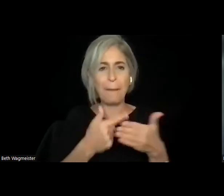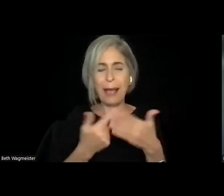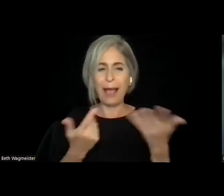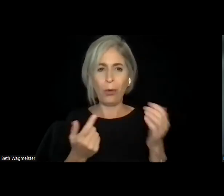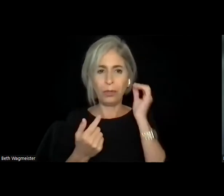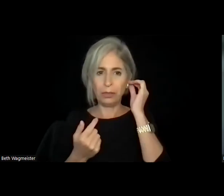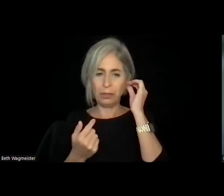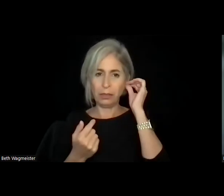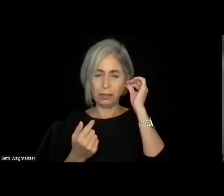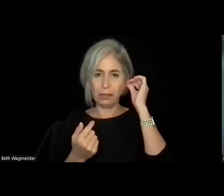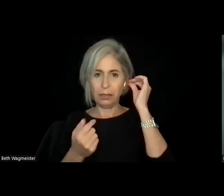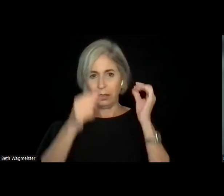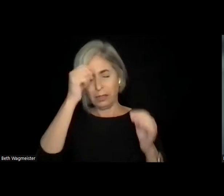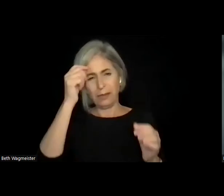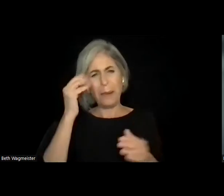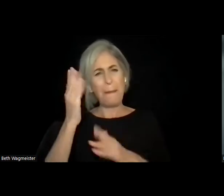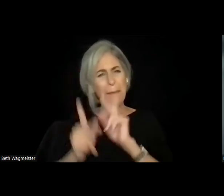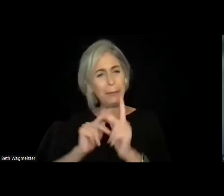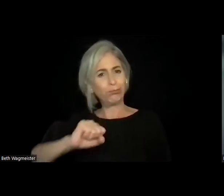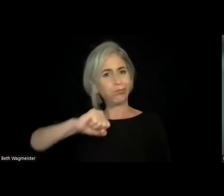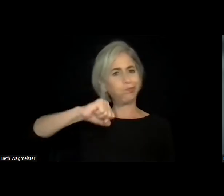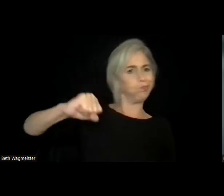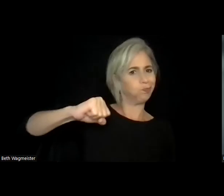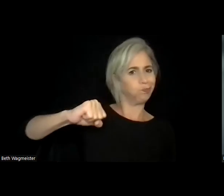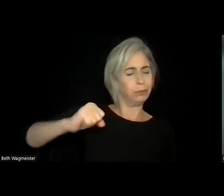was mostly in terms of assistive technology, starting